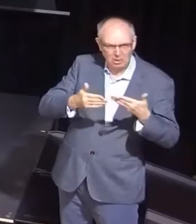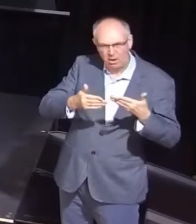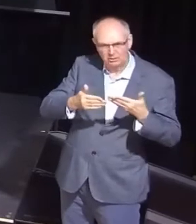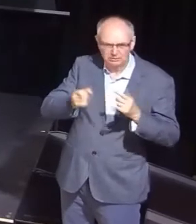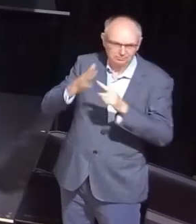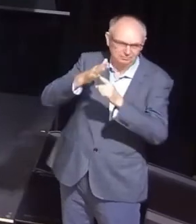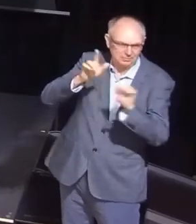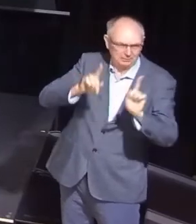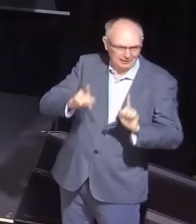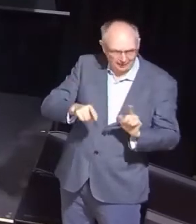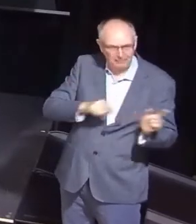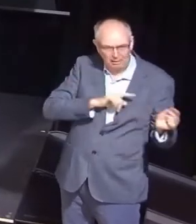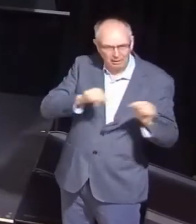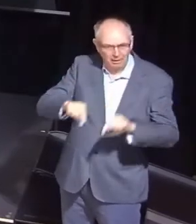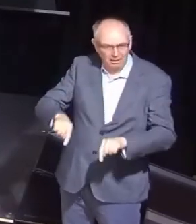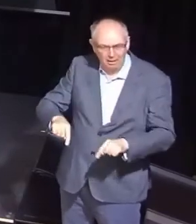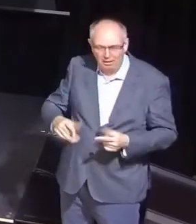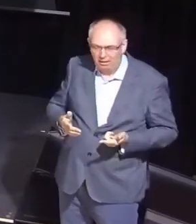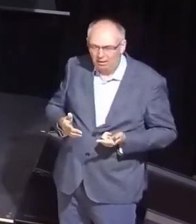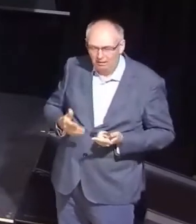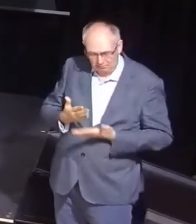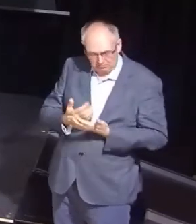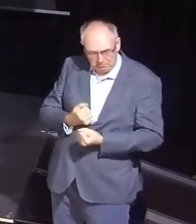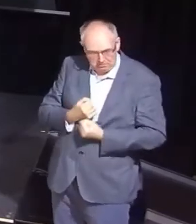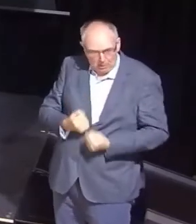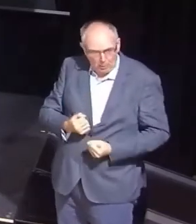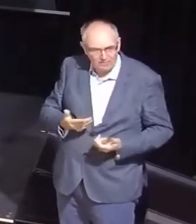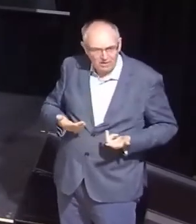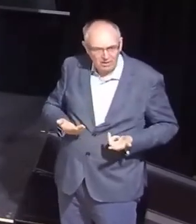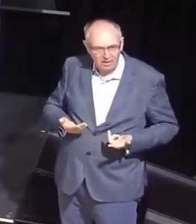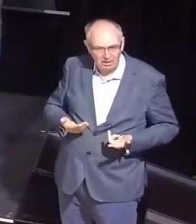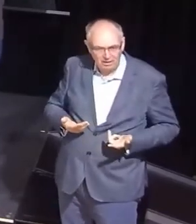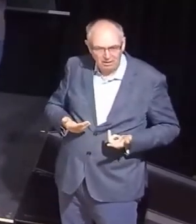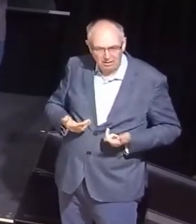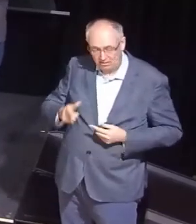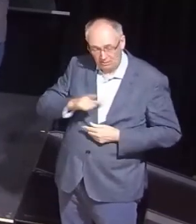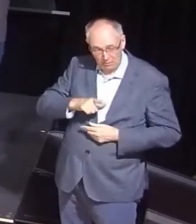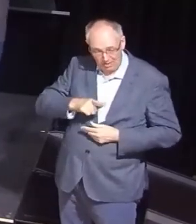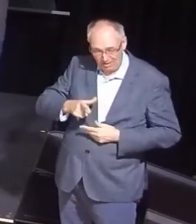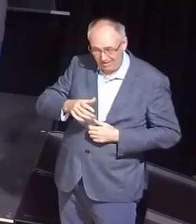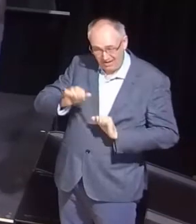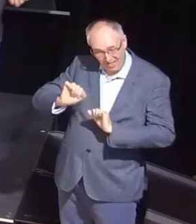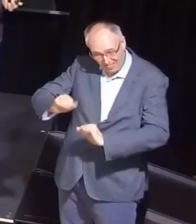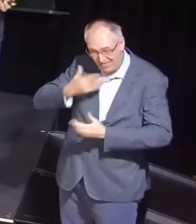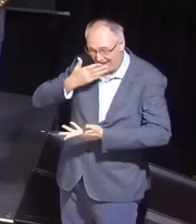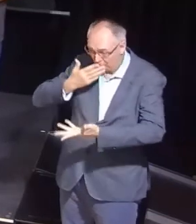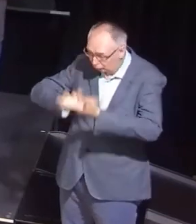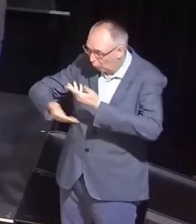And it's powerful. After you've heard so many stories and the problems and the heartache